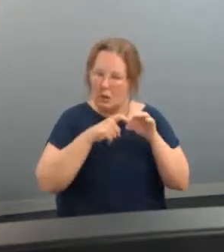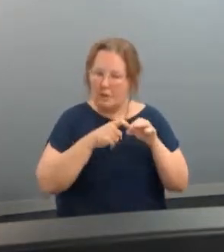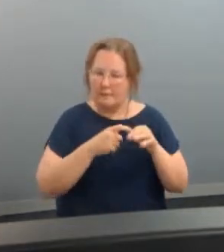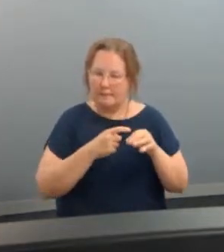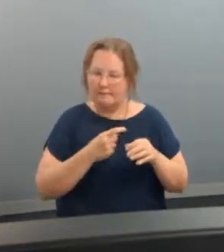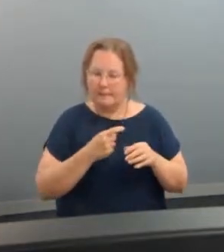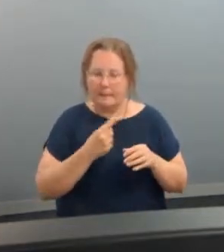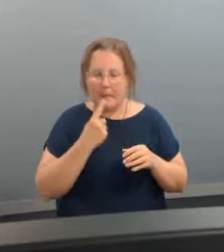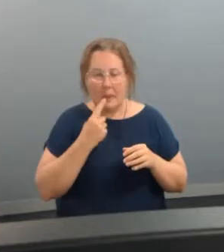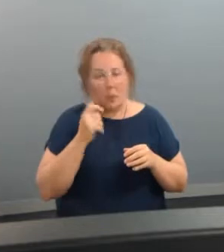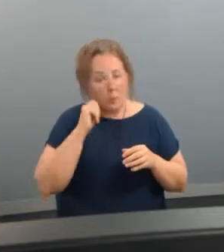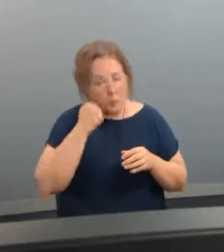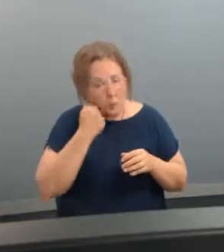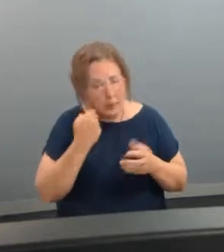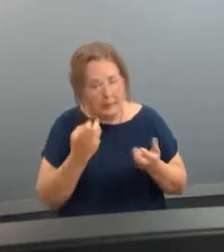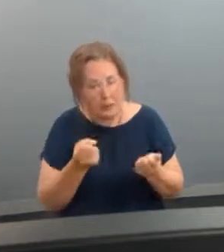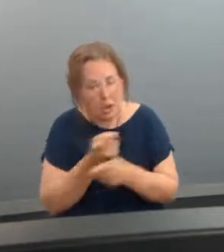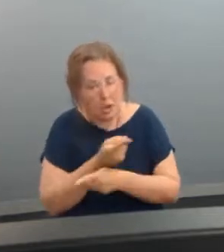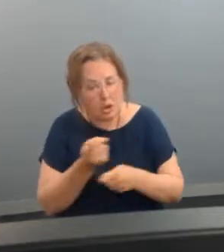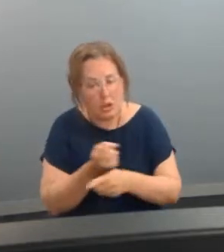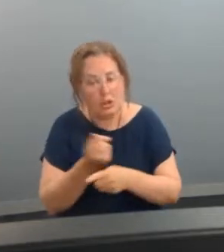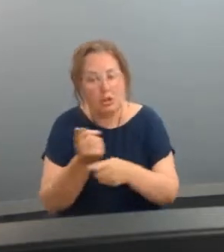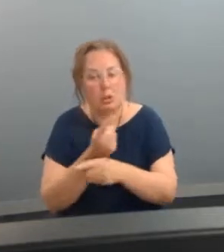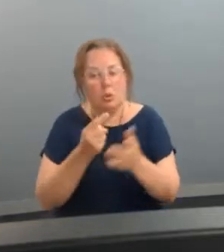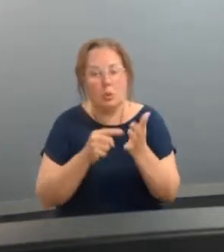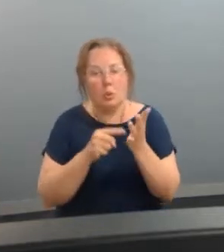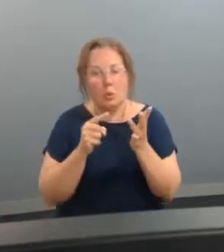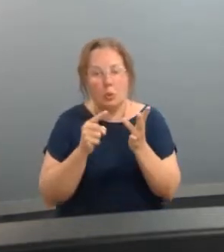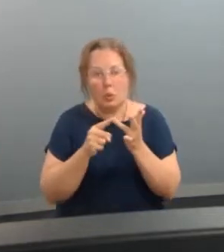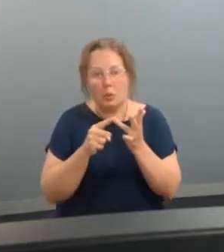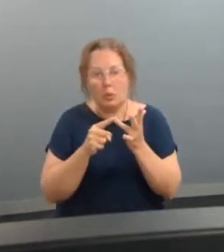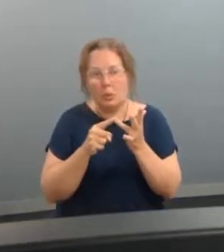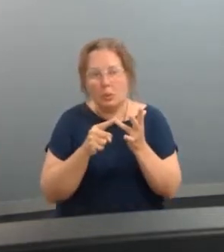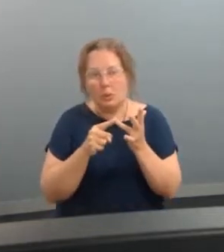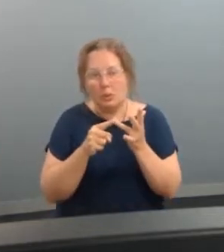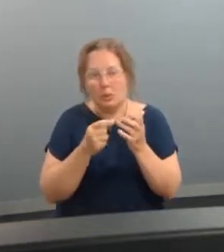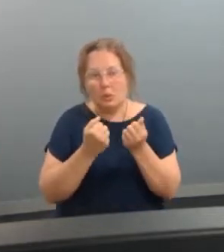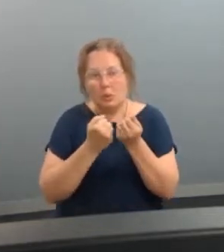haven't answered. » I think one of the questions